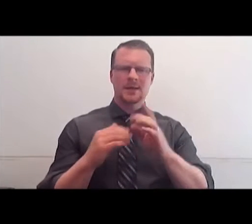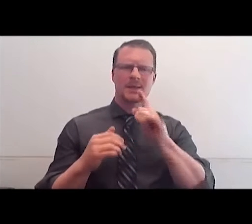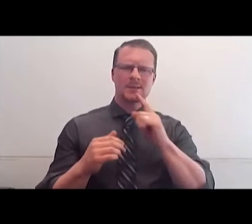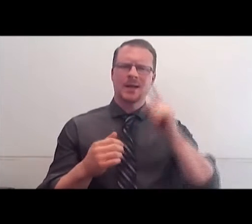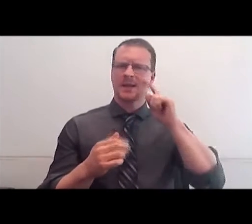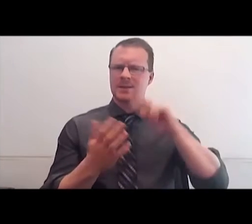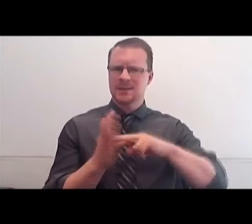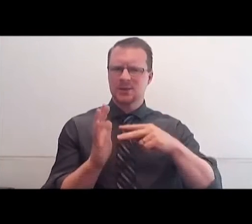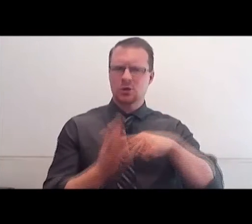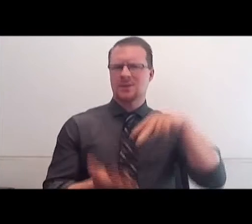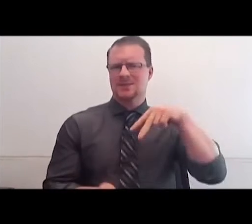That's